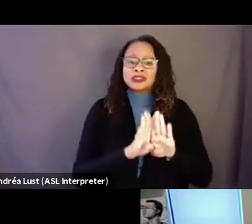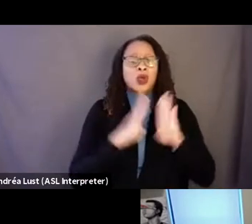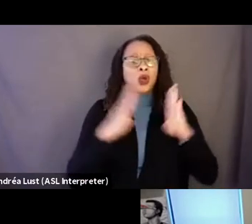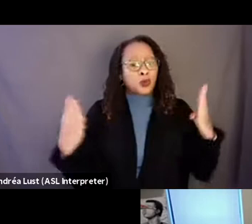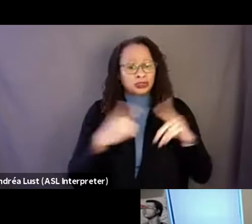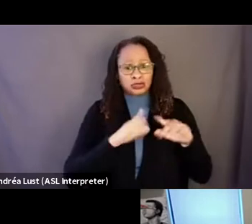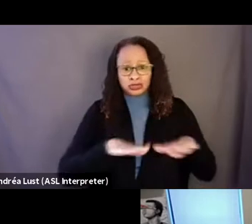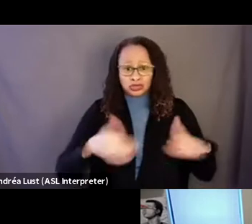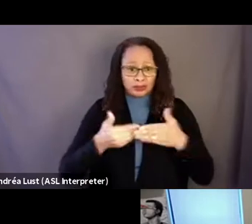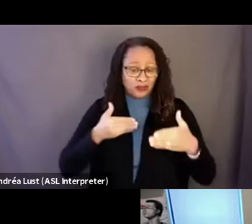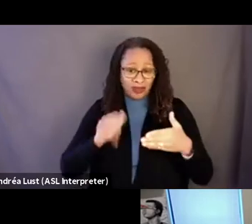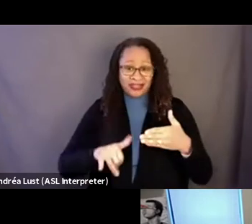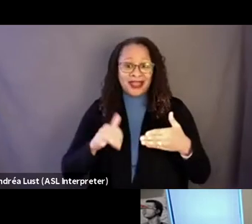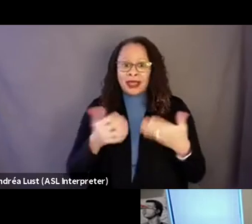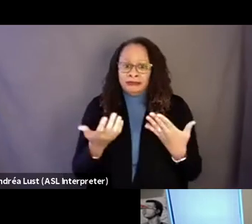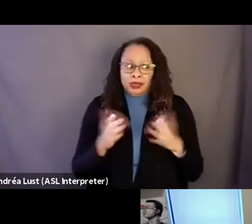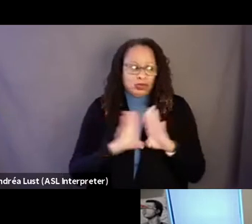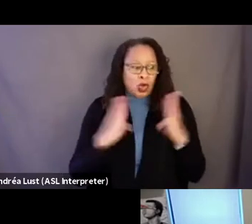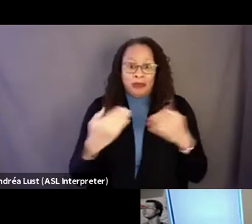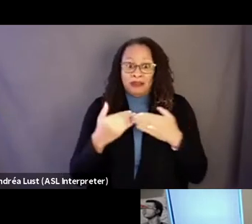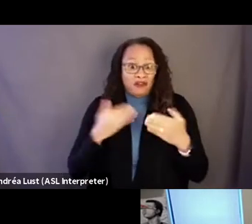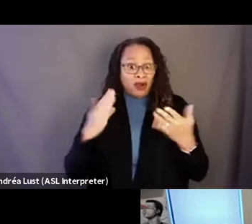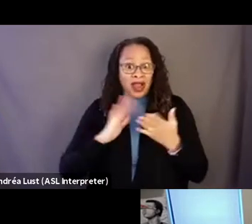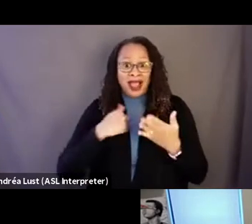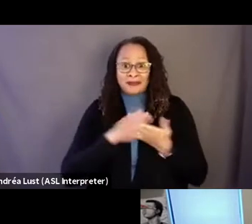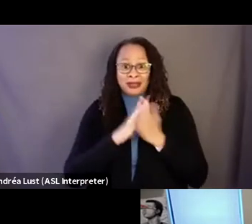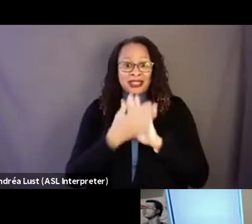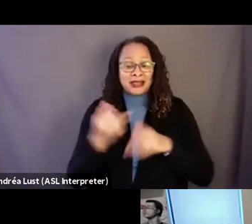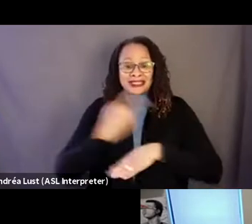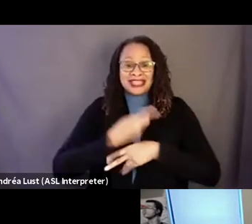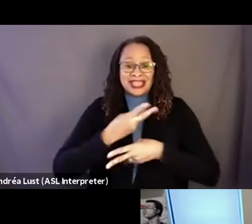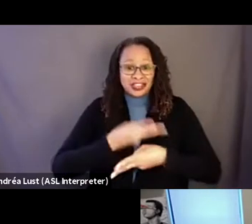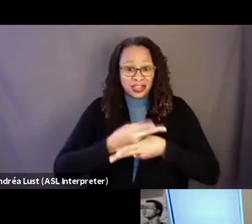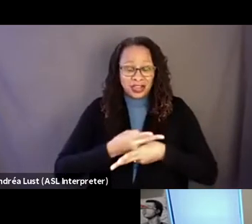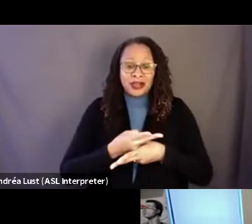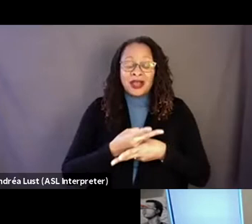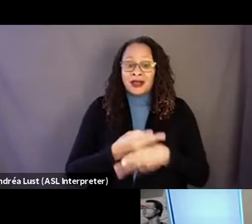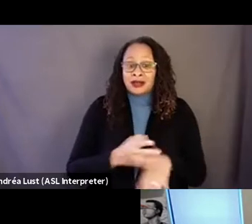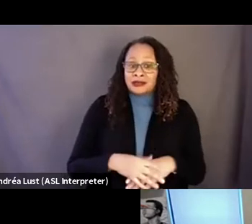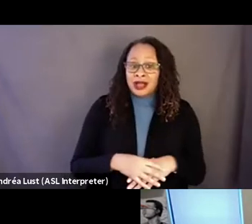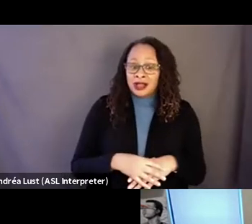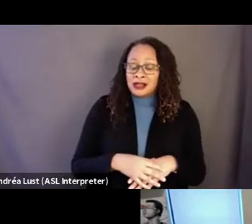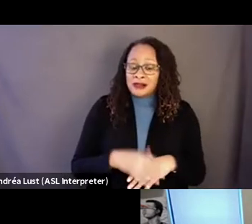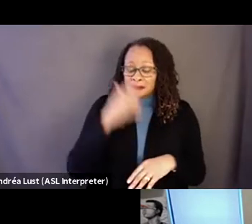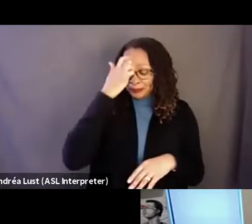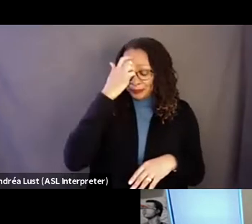even before I became a daycare provider, 'cause I was a stay-home mom, thanks to my husband. I was a stay-home mom.